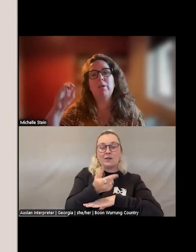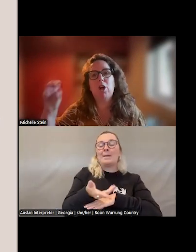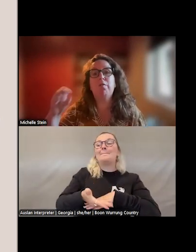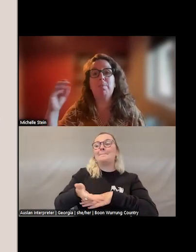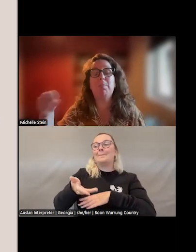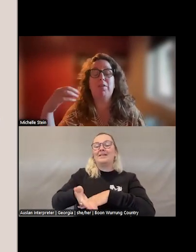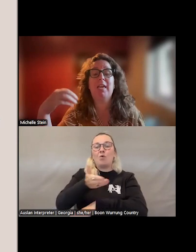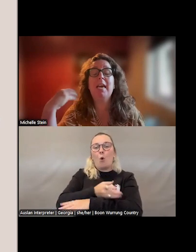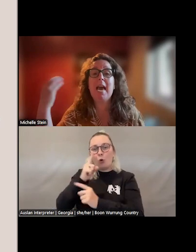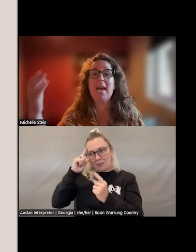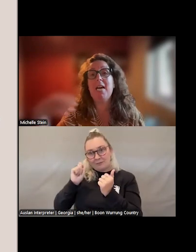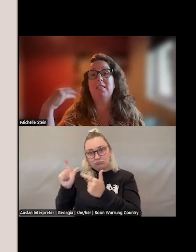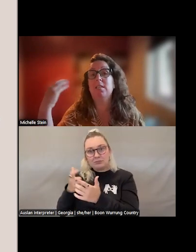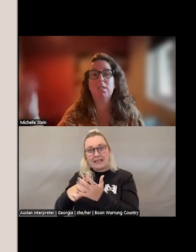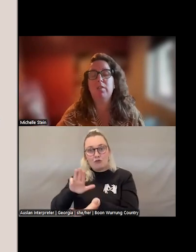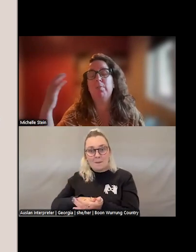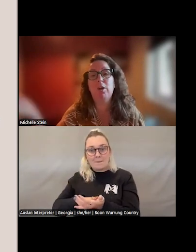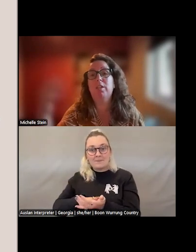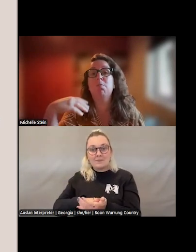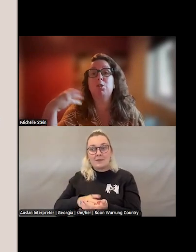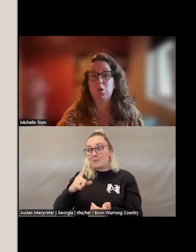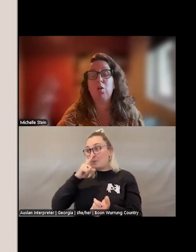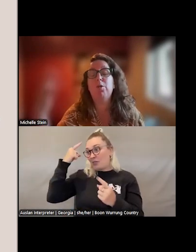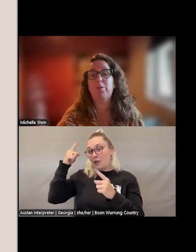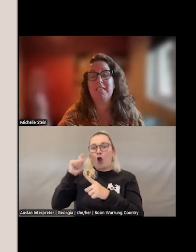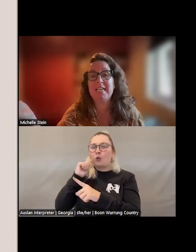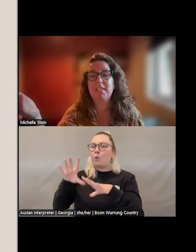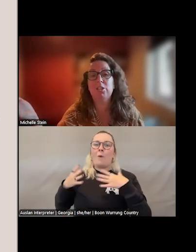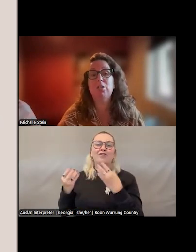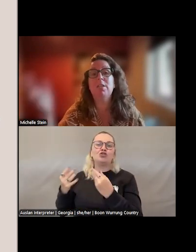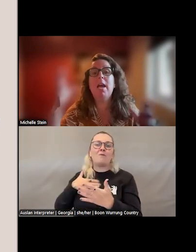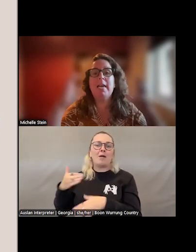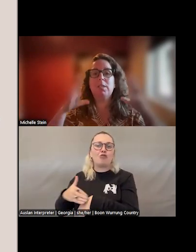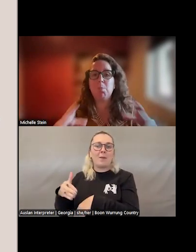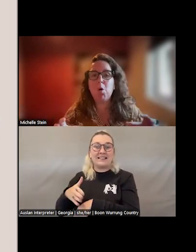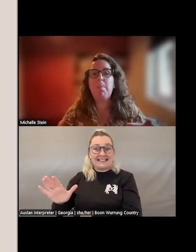which often people think of as a silver bullet that will solve all the data issues. It is more